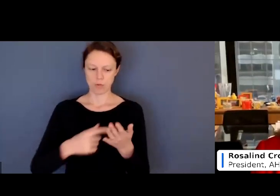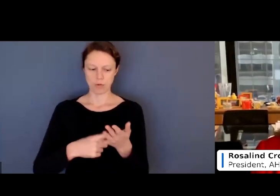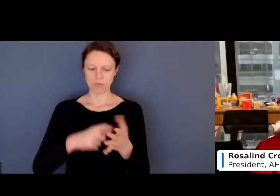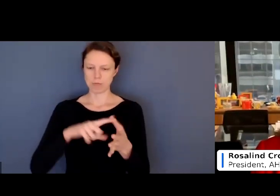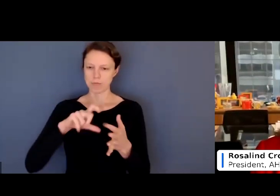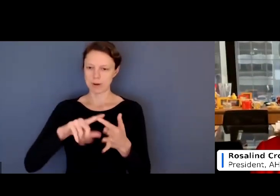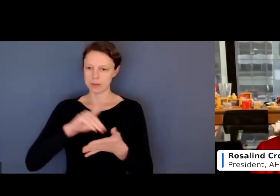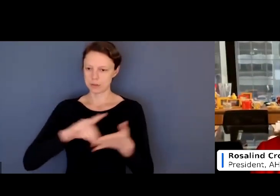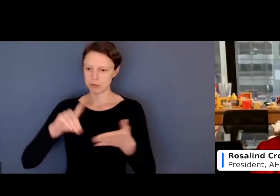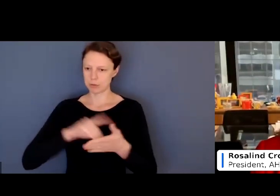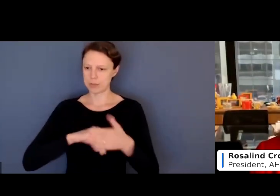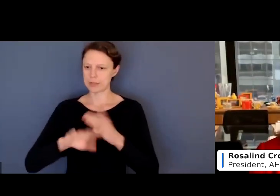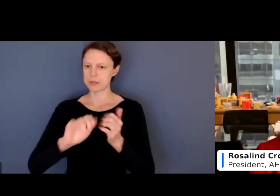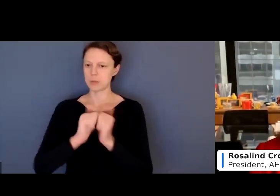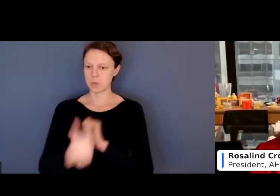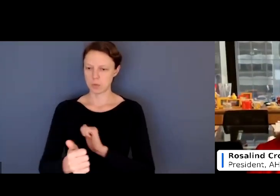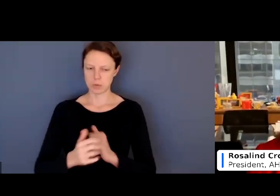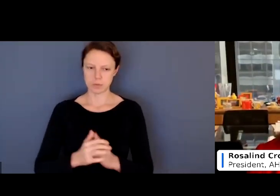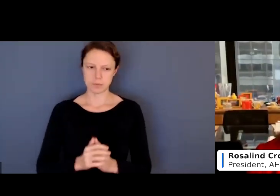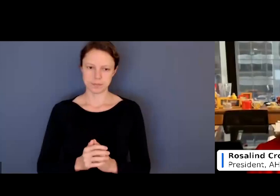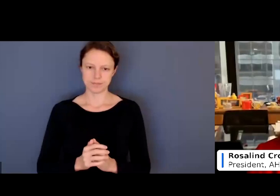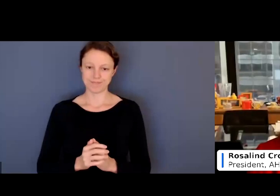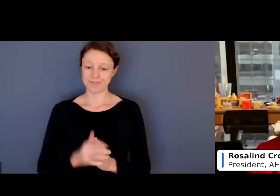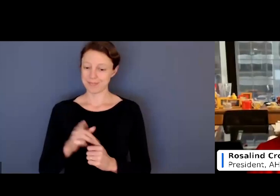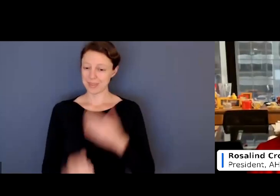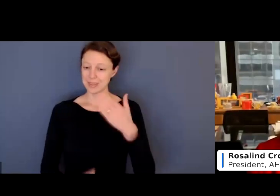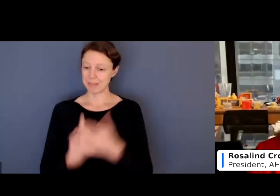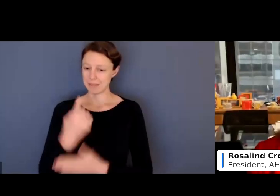at a more critical juncture in our history.